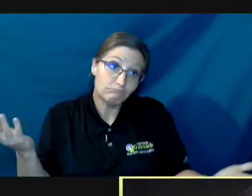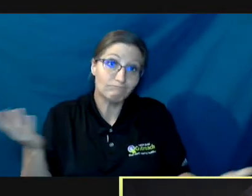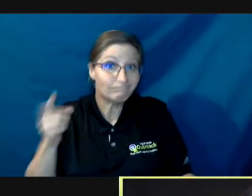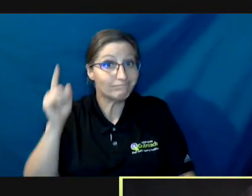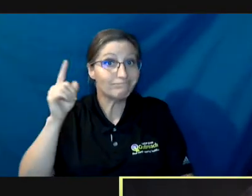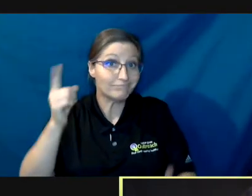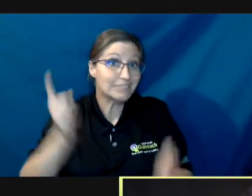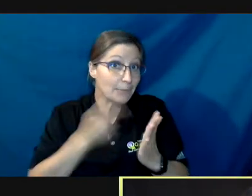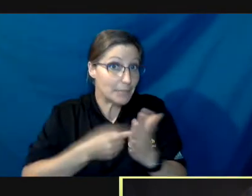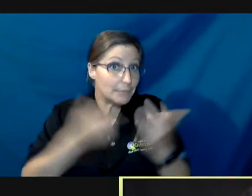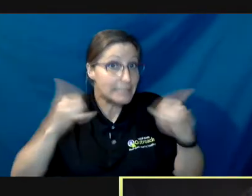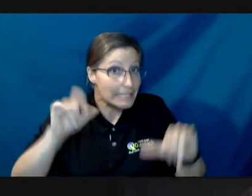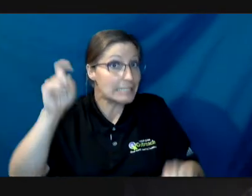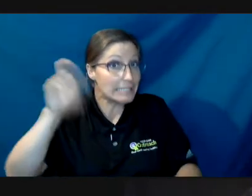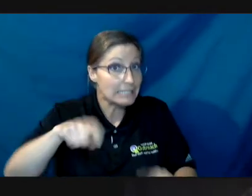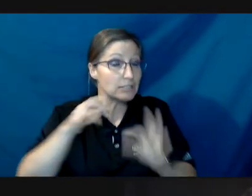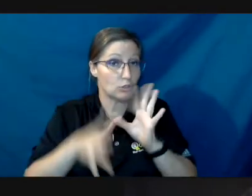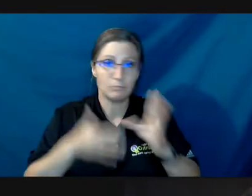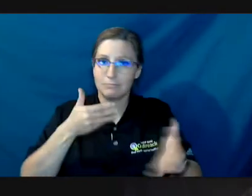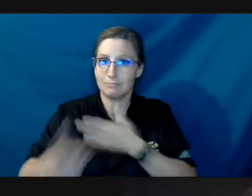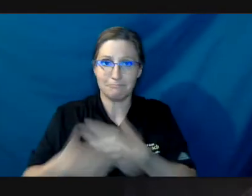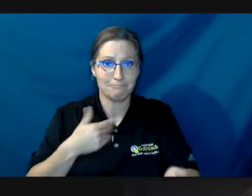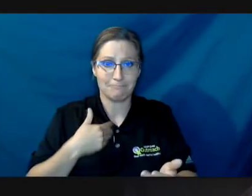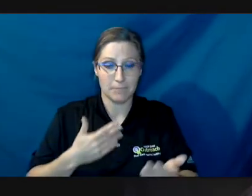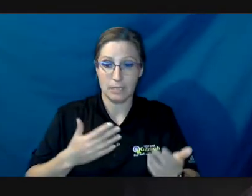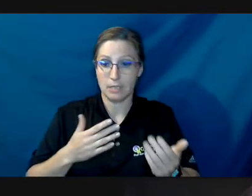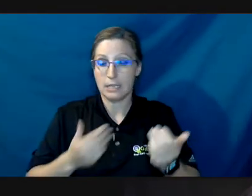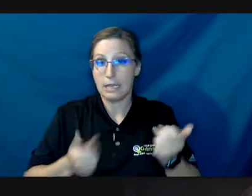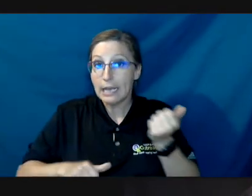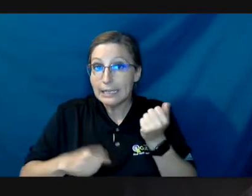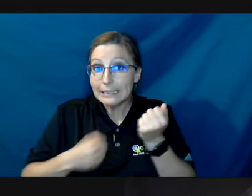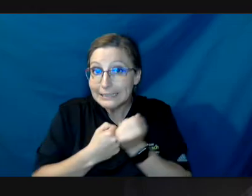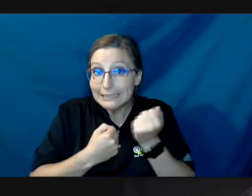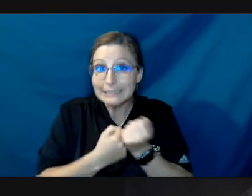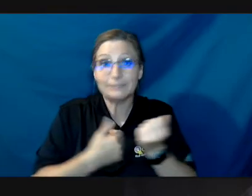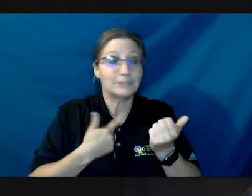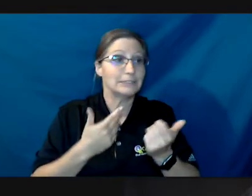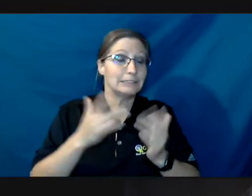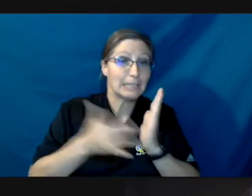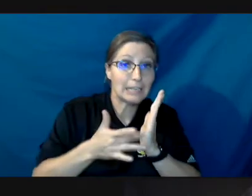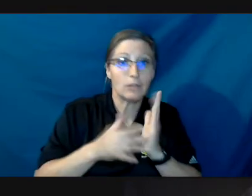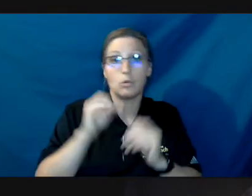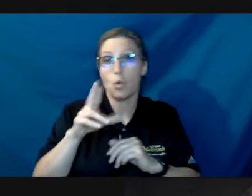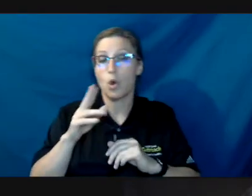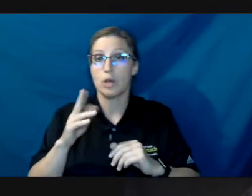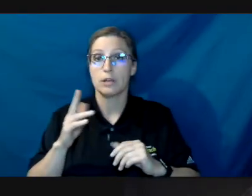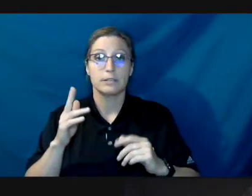sometimes they do. They do, you know, no matter the assistive technology, the personal listening devices that a student is using.